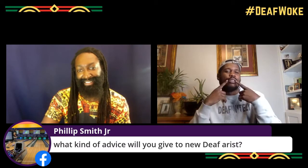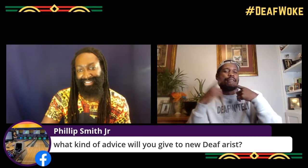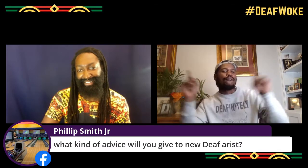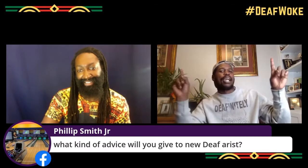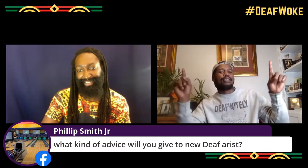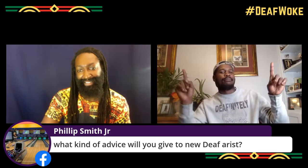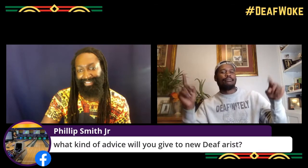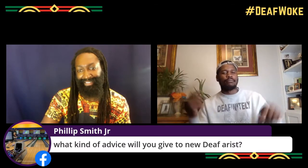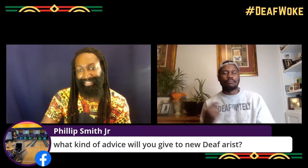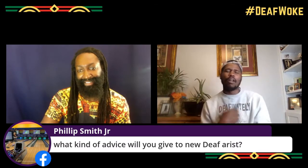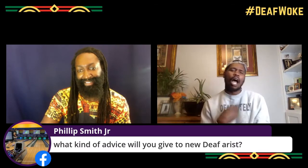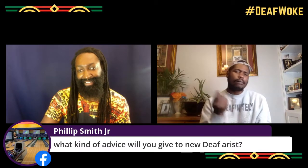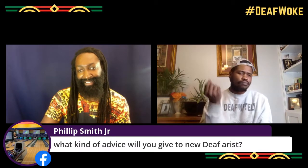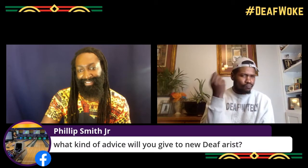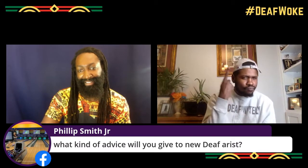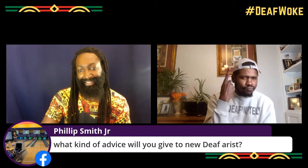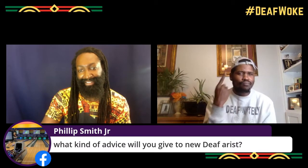you know, someones becoming a new artist.